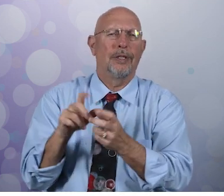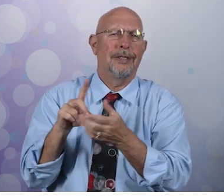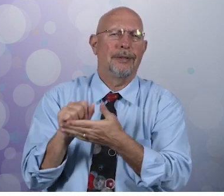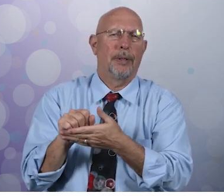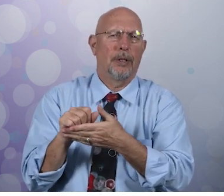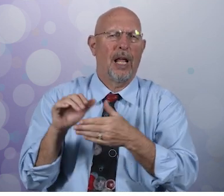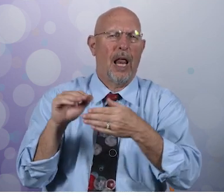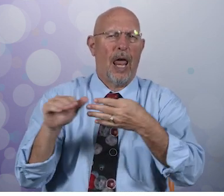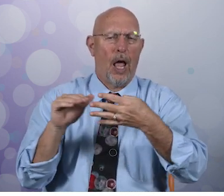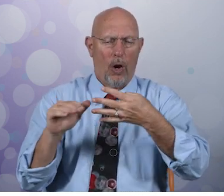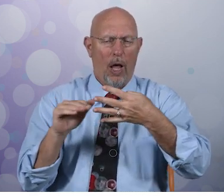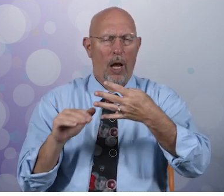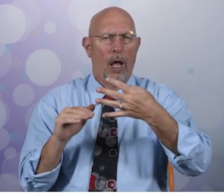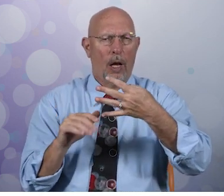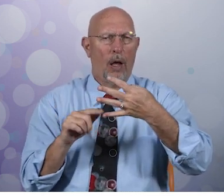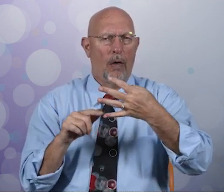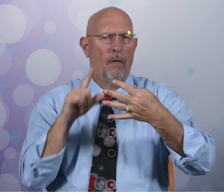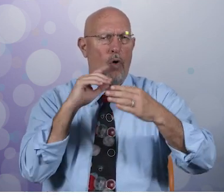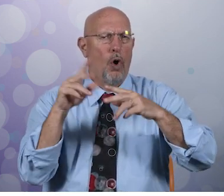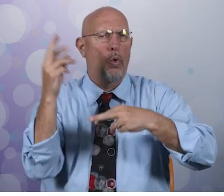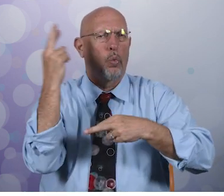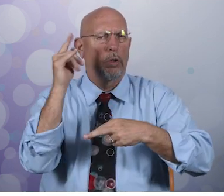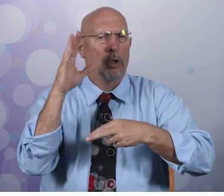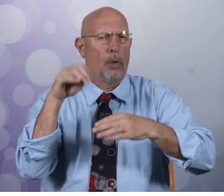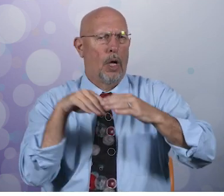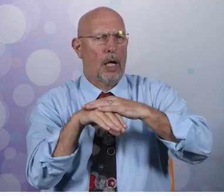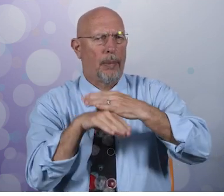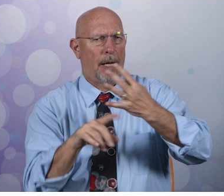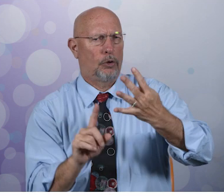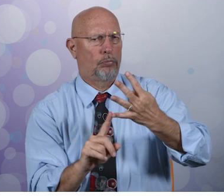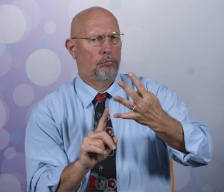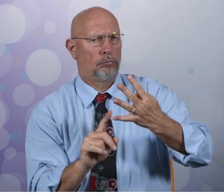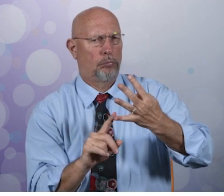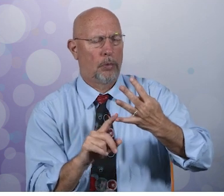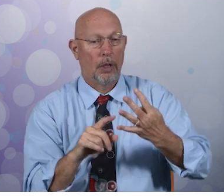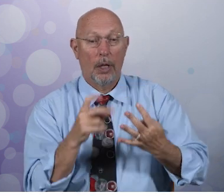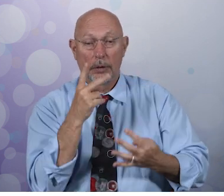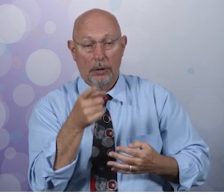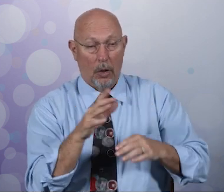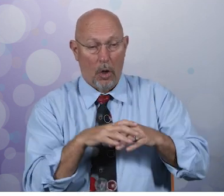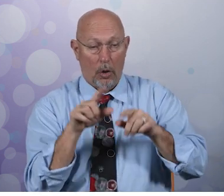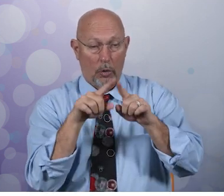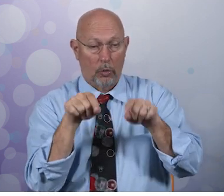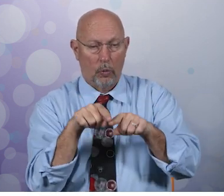for accommodations. And you can see on the screen that there are examples.